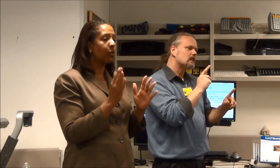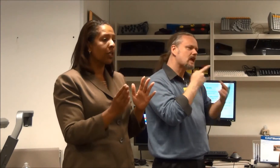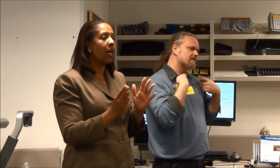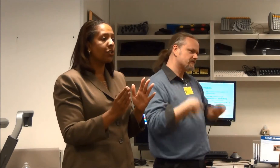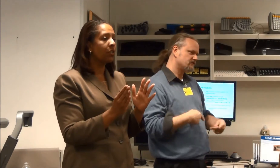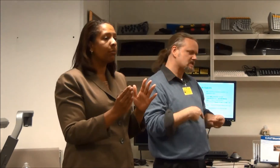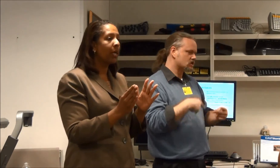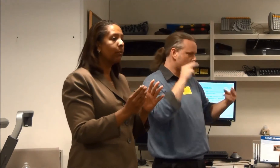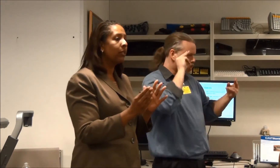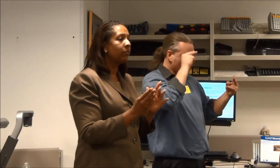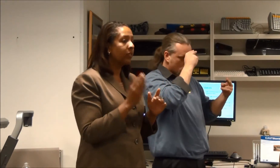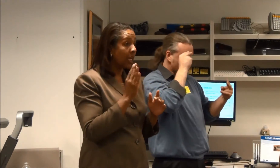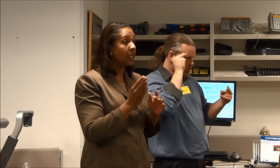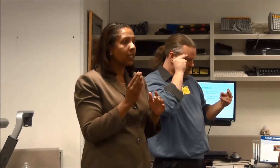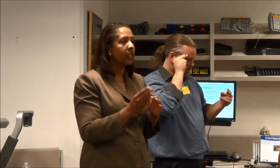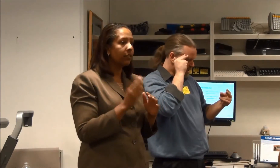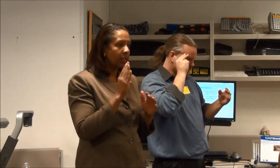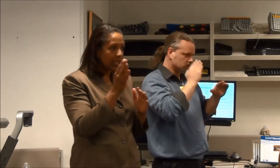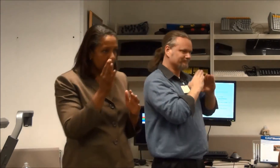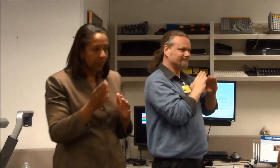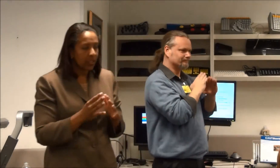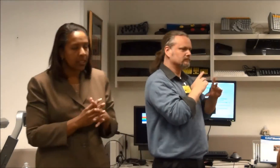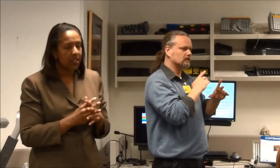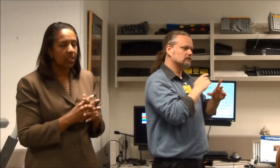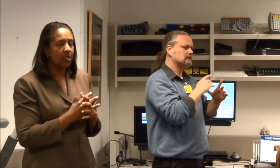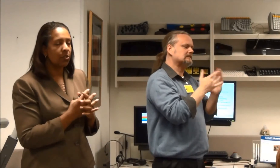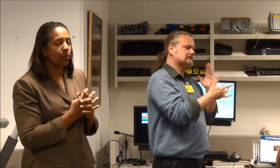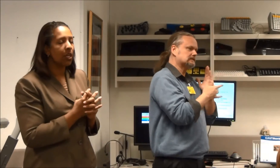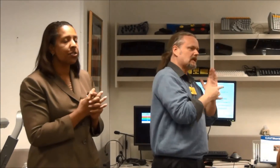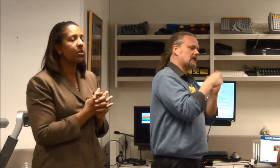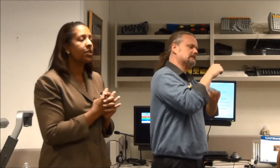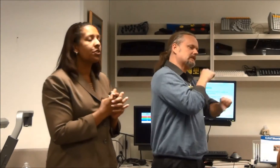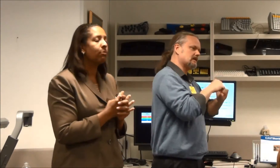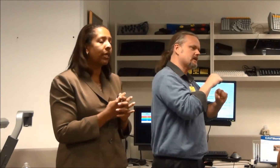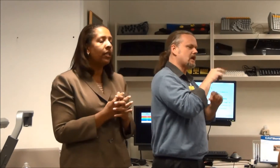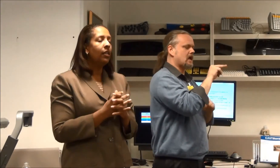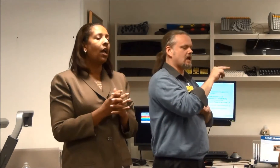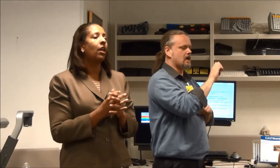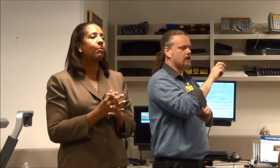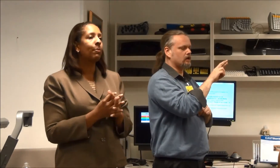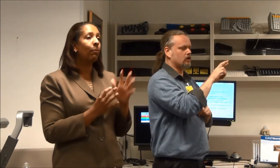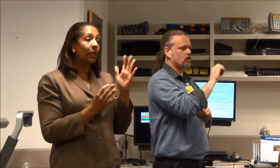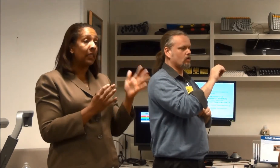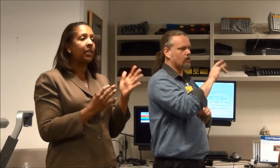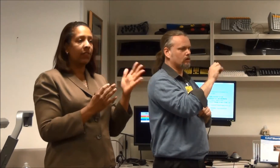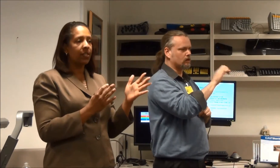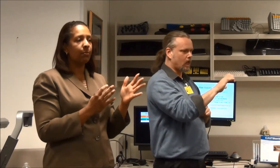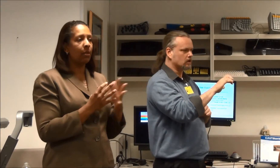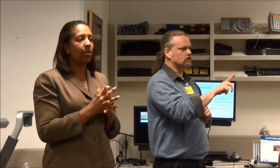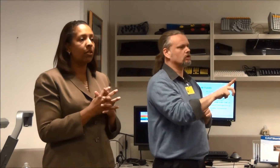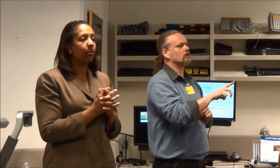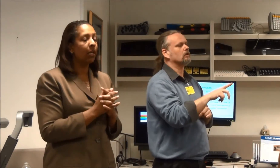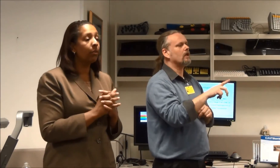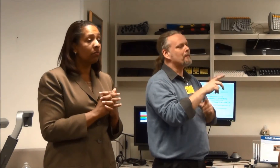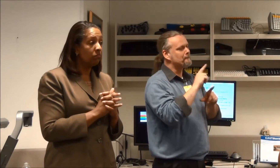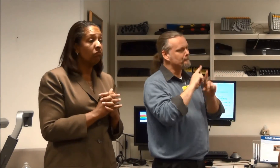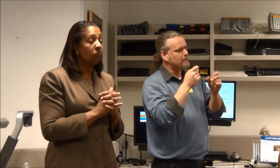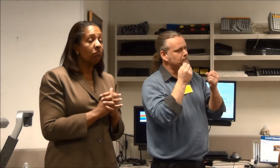neurological impairment technically. Scientifically it's a neurological issue, but a lot of people believe it to be a mental impairment.